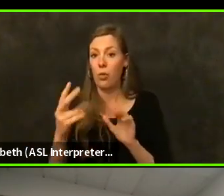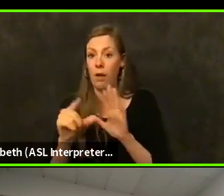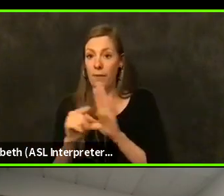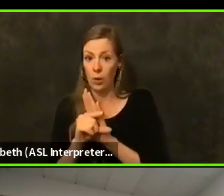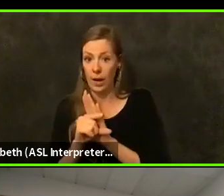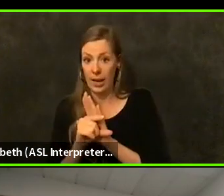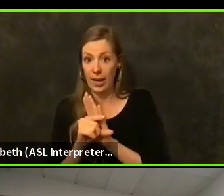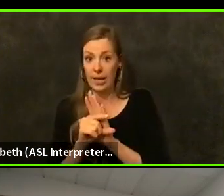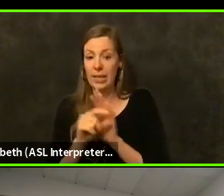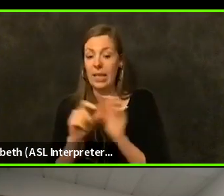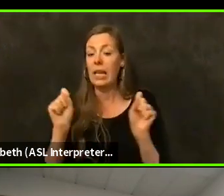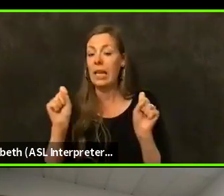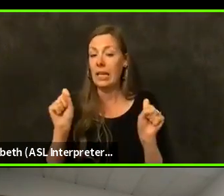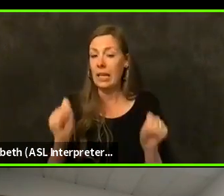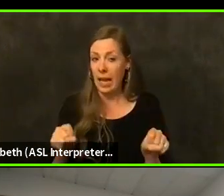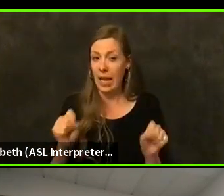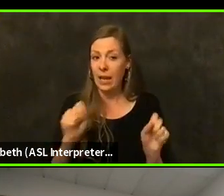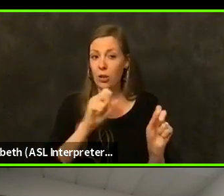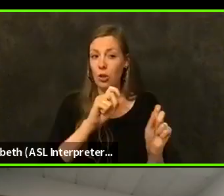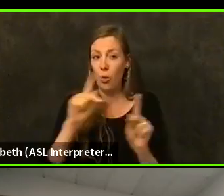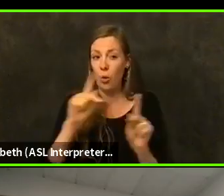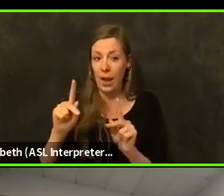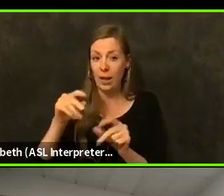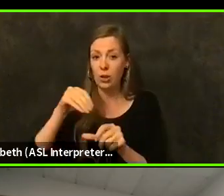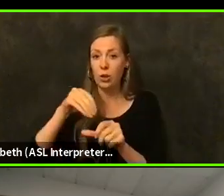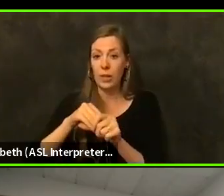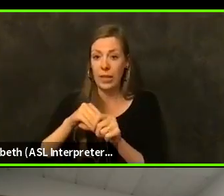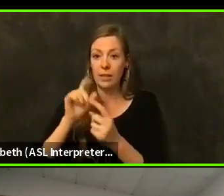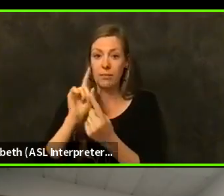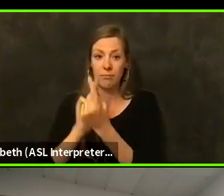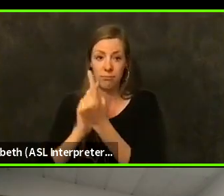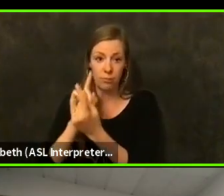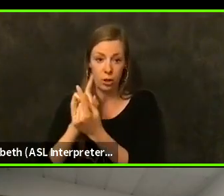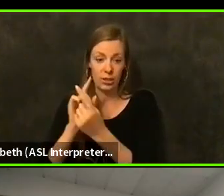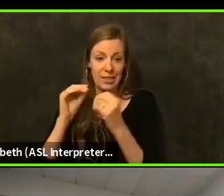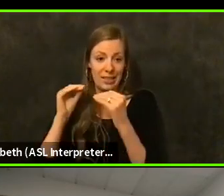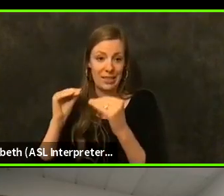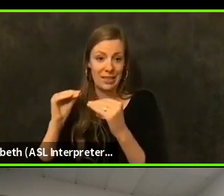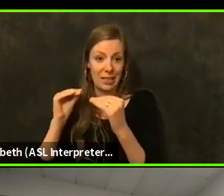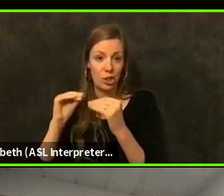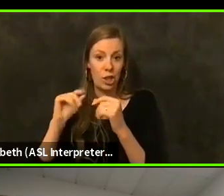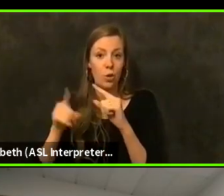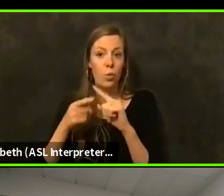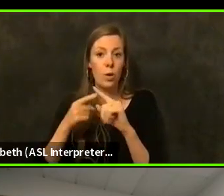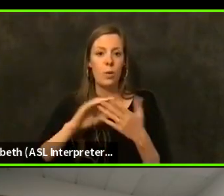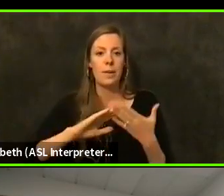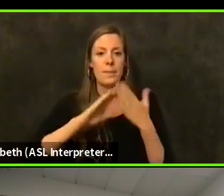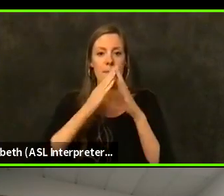can return to in-person instruction once the county is in the red tier.